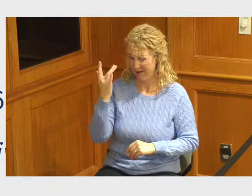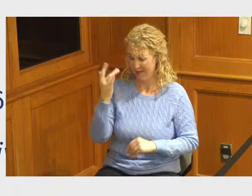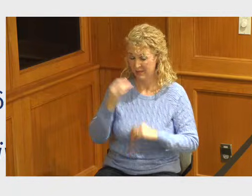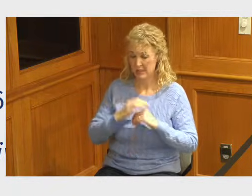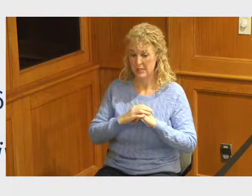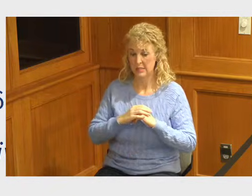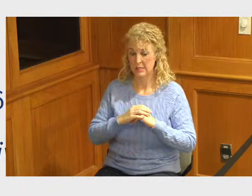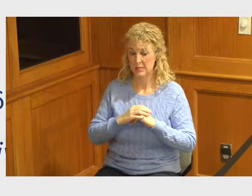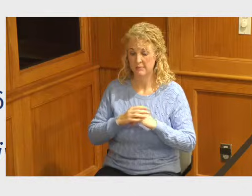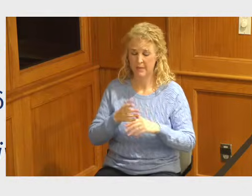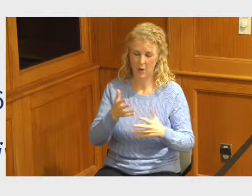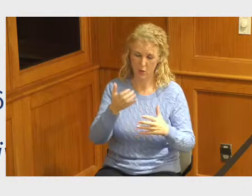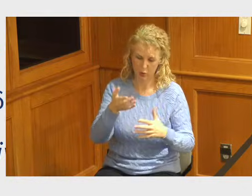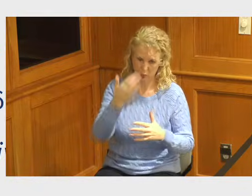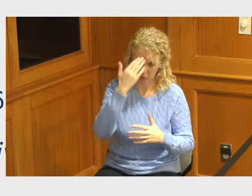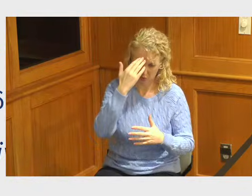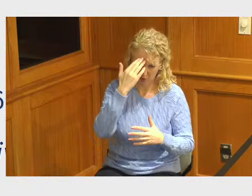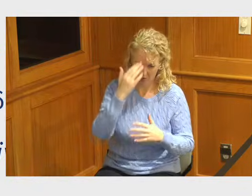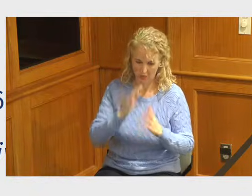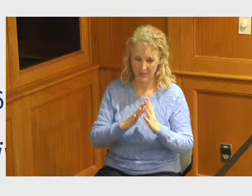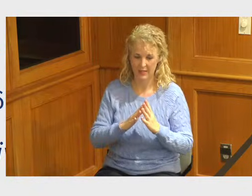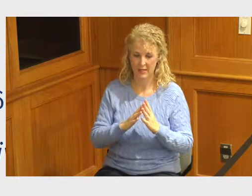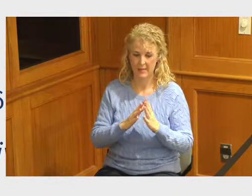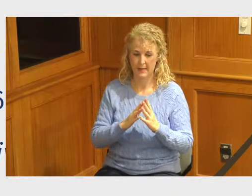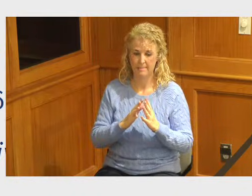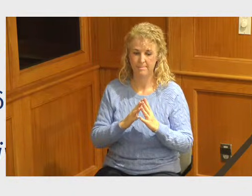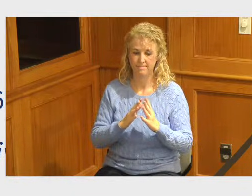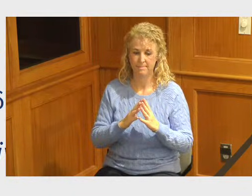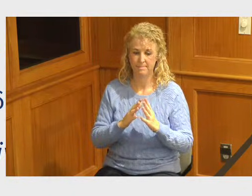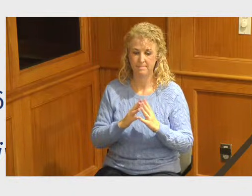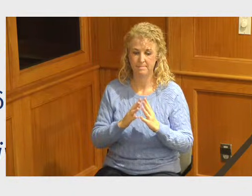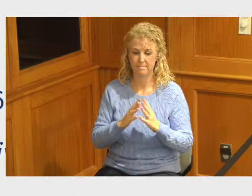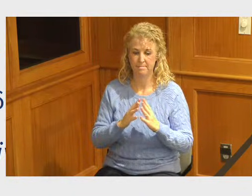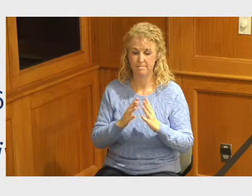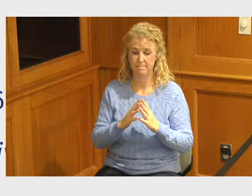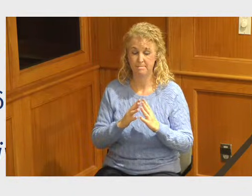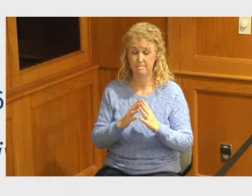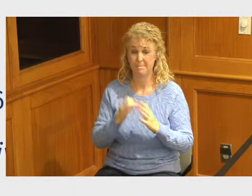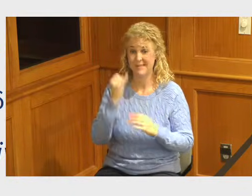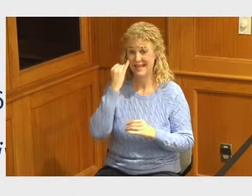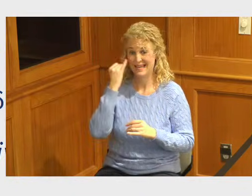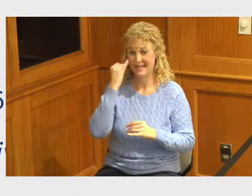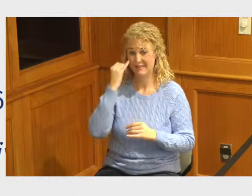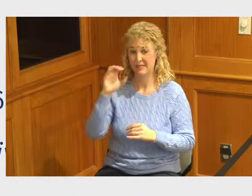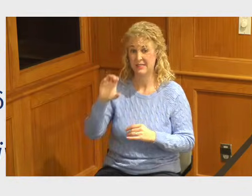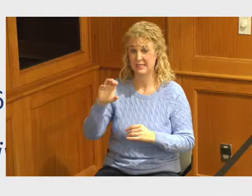just so you all know and understand, is that whenever CHA wants to dispose of land,